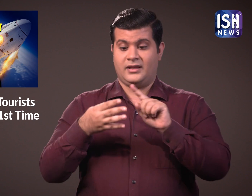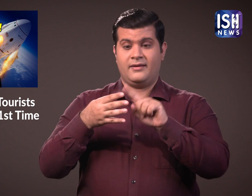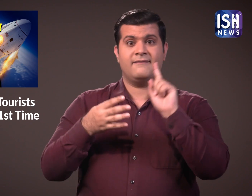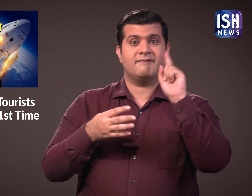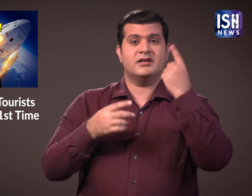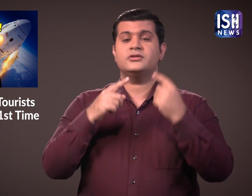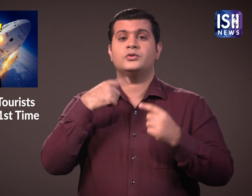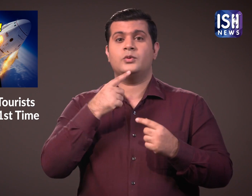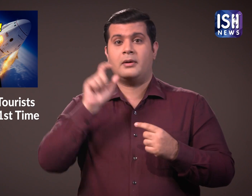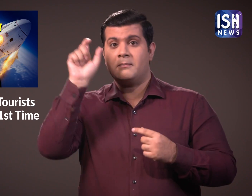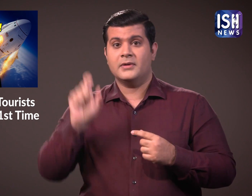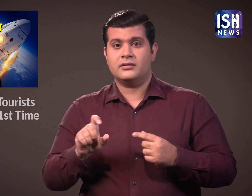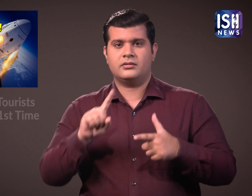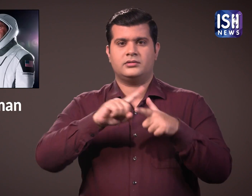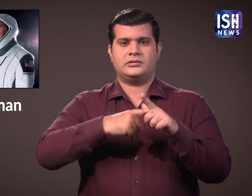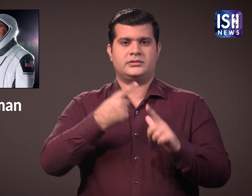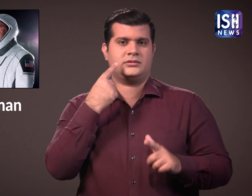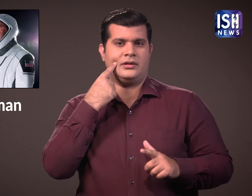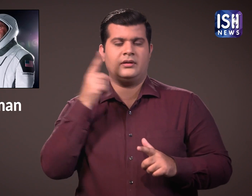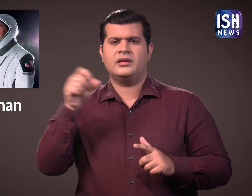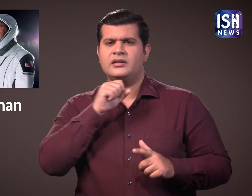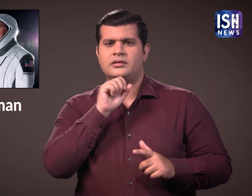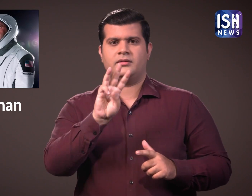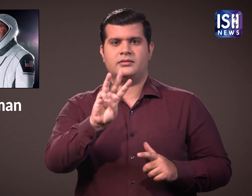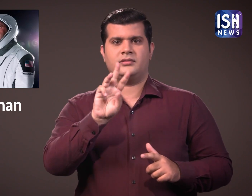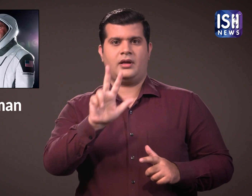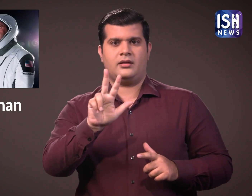This person was named Jared Isaacman aged 38.